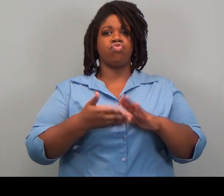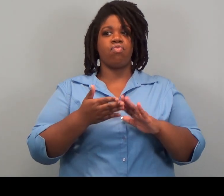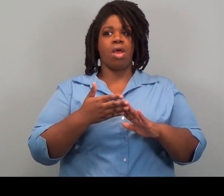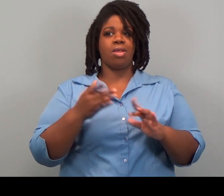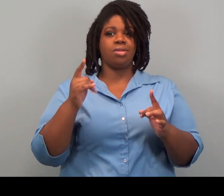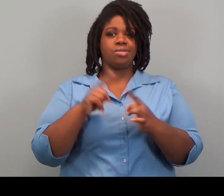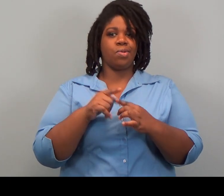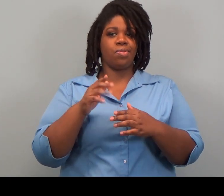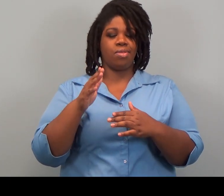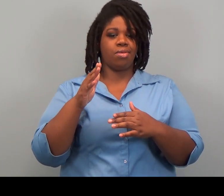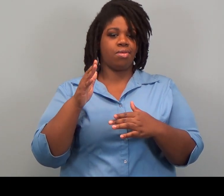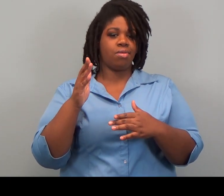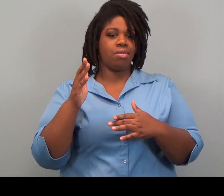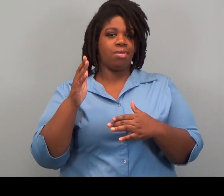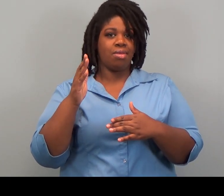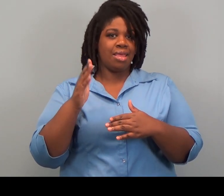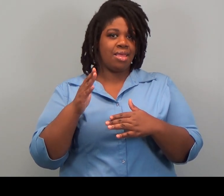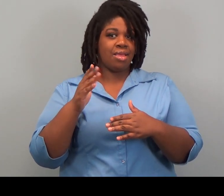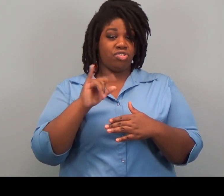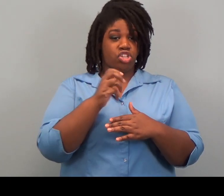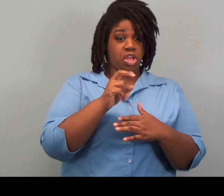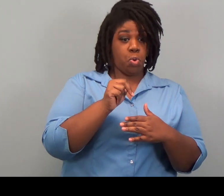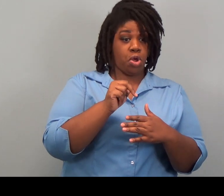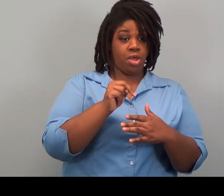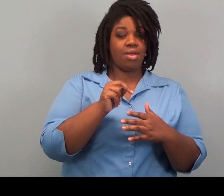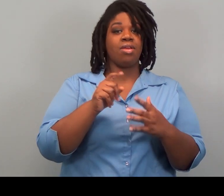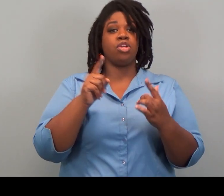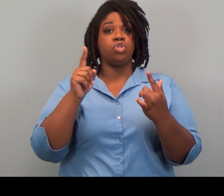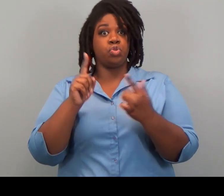You know, usually April 15th.